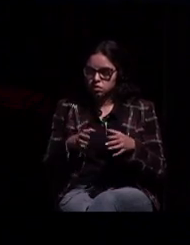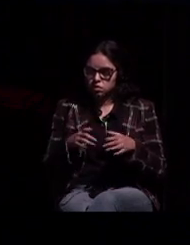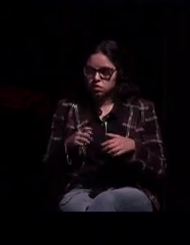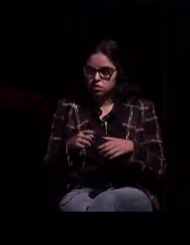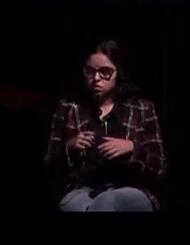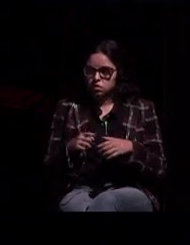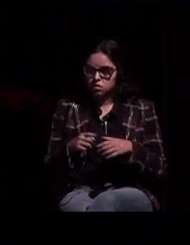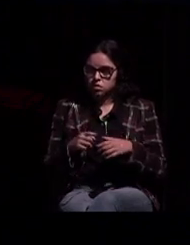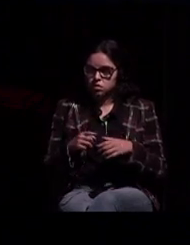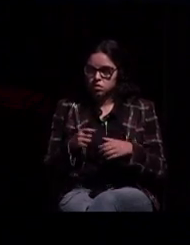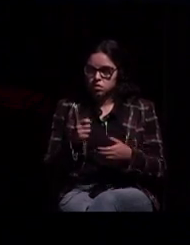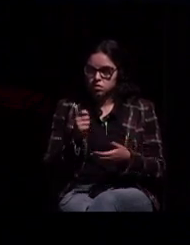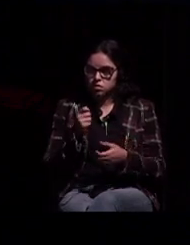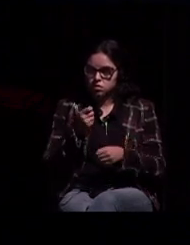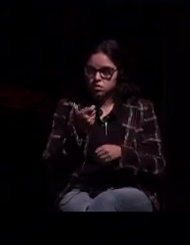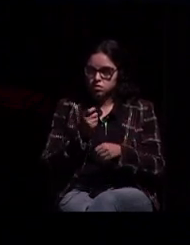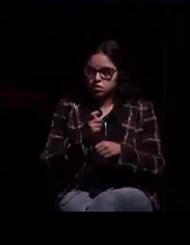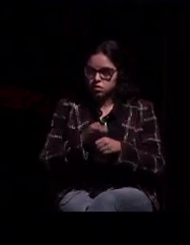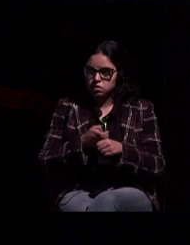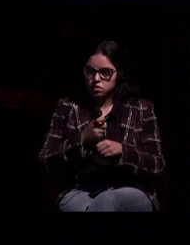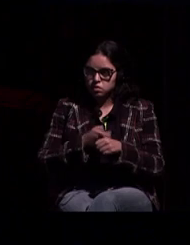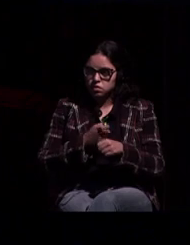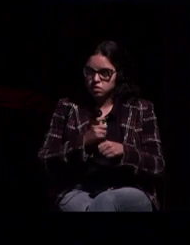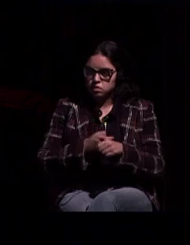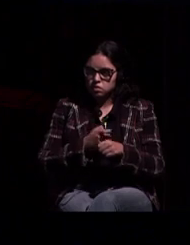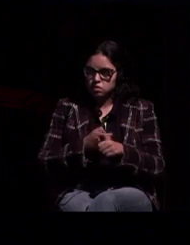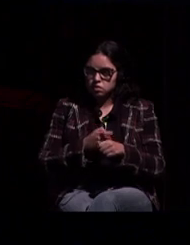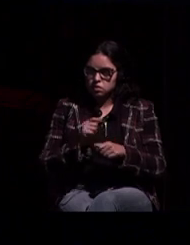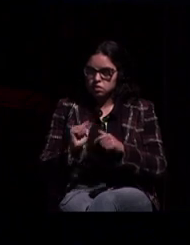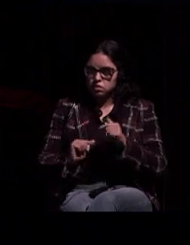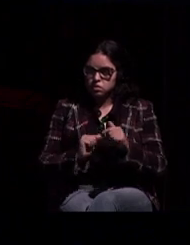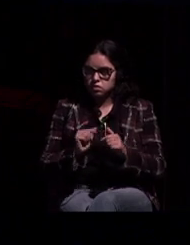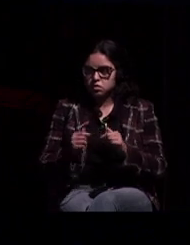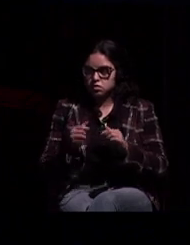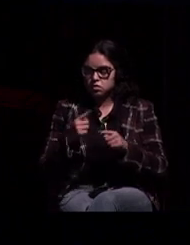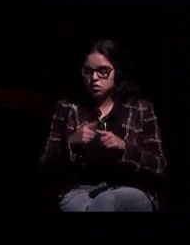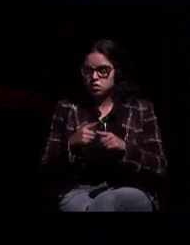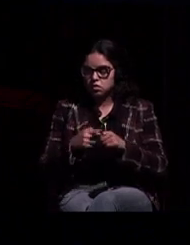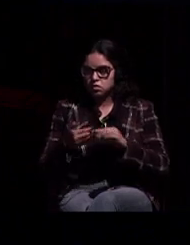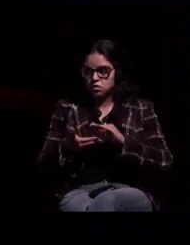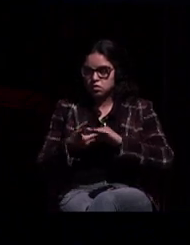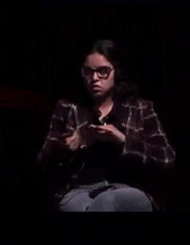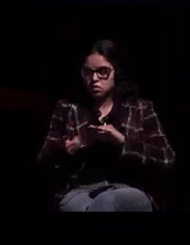since what really matters is maximum profit in the short term, and with no commitments.